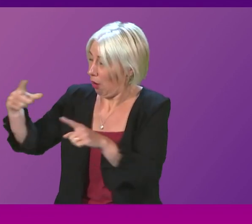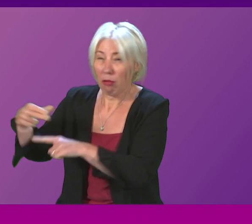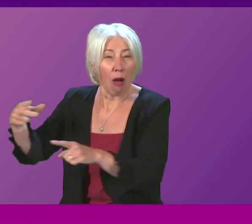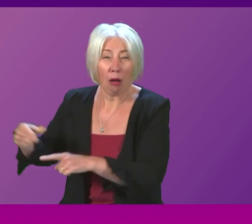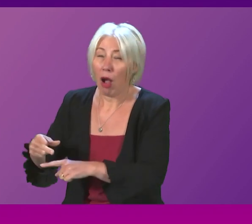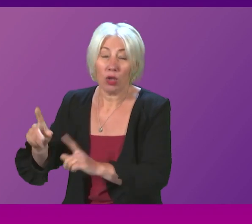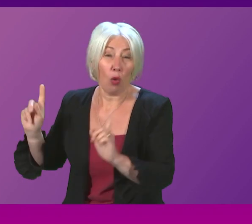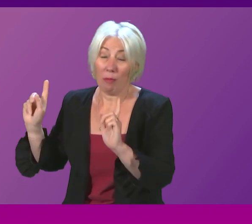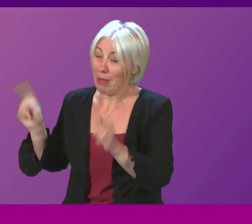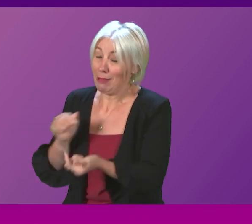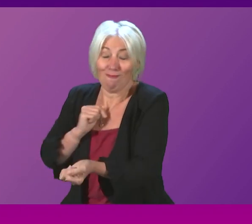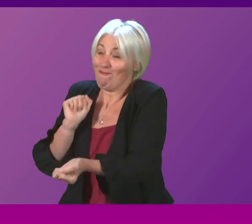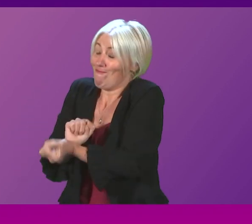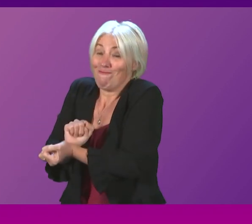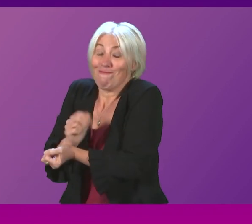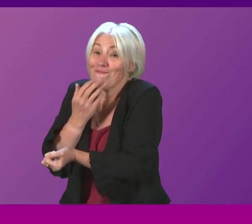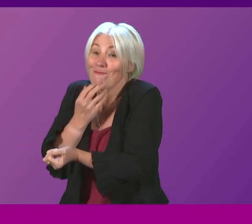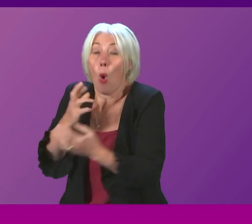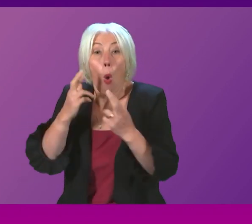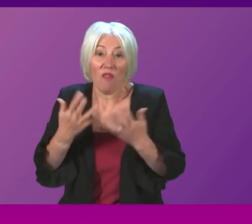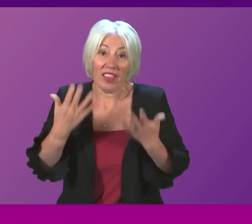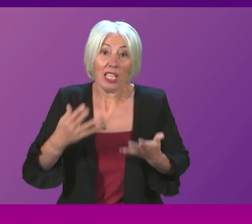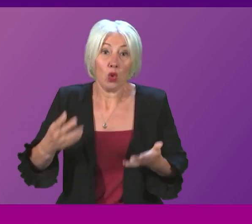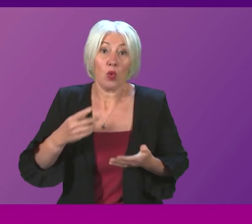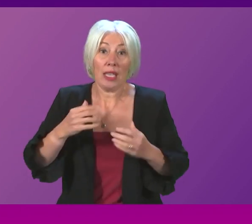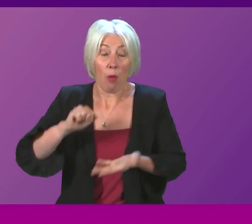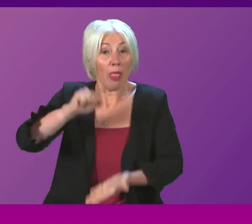I hope that we will hear something different today from the Chancellor of the Exchequer,